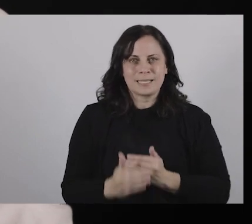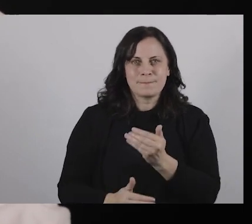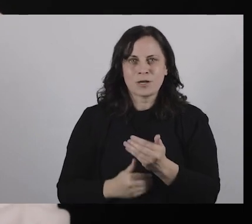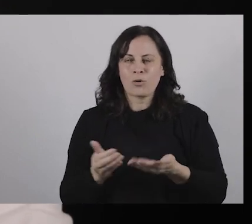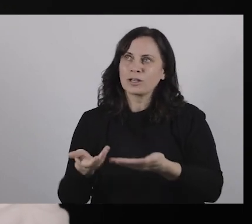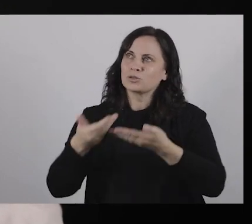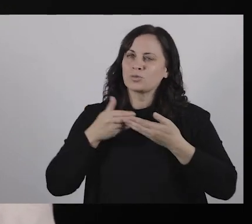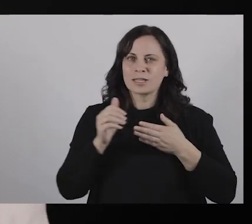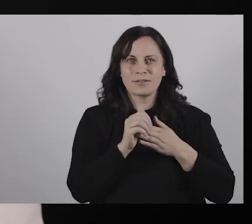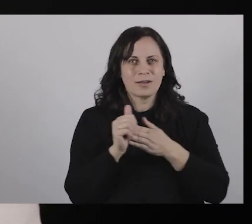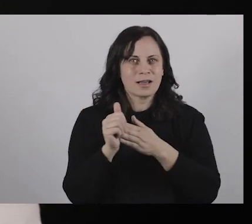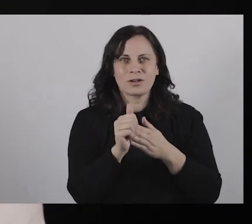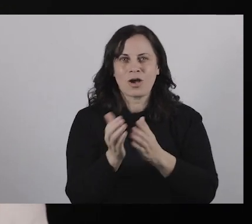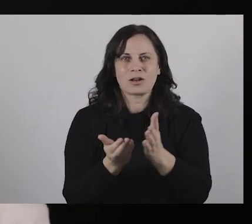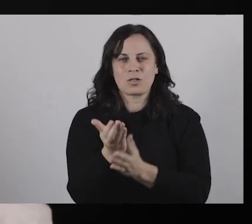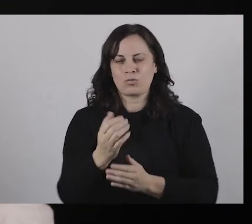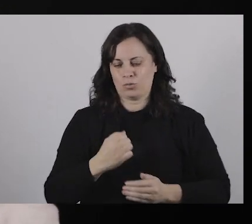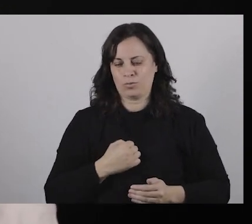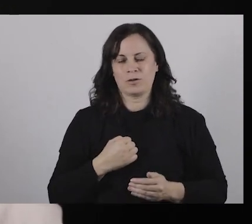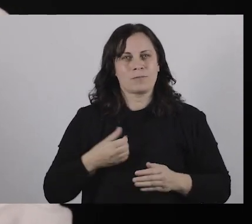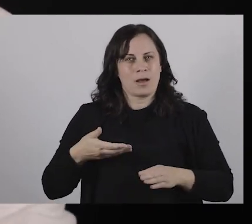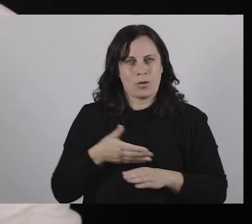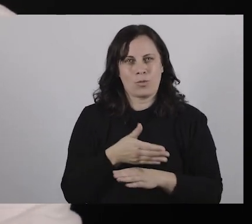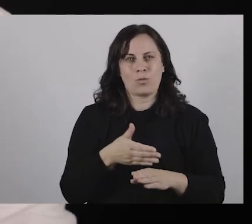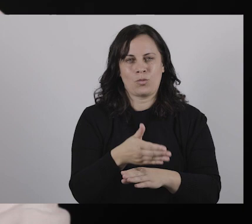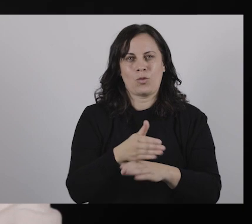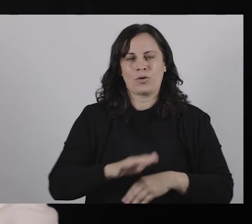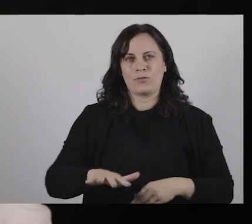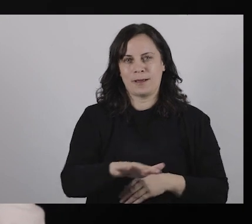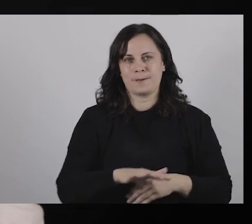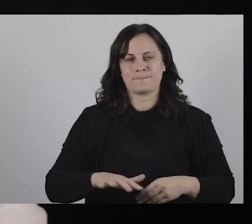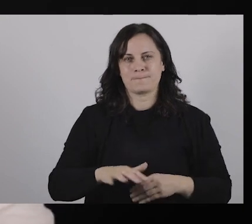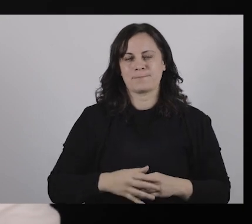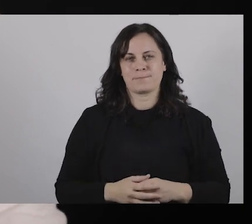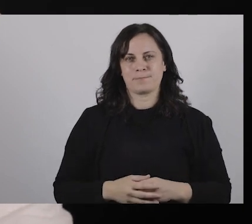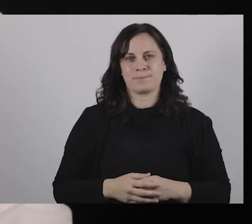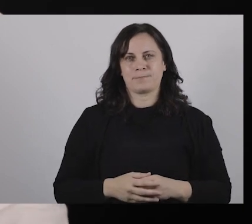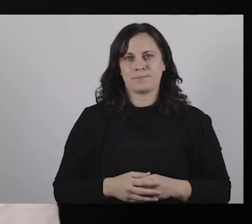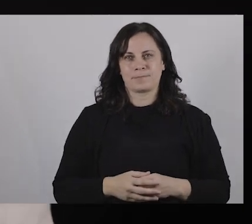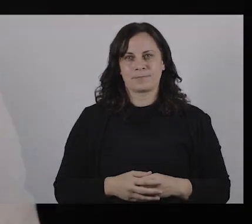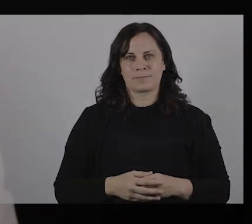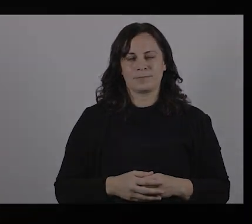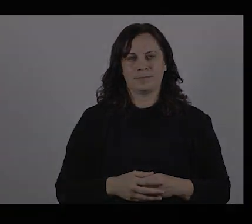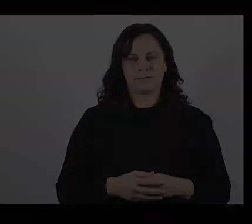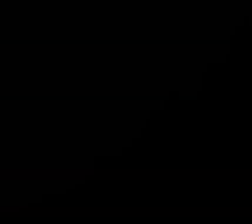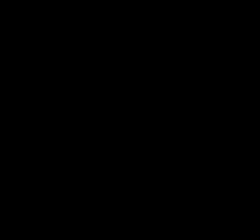who gives me strength and clarity to guide me in my work. Thank you.